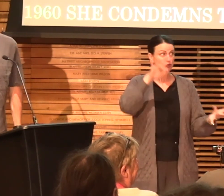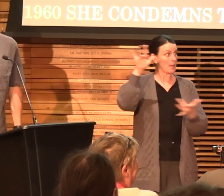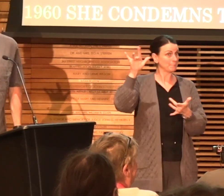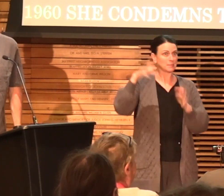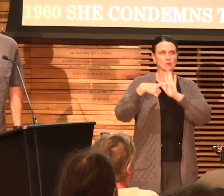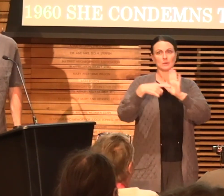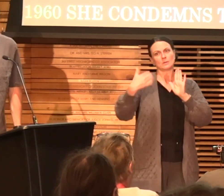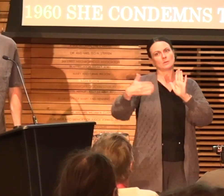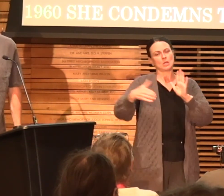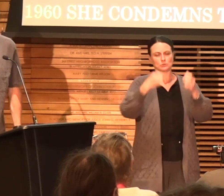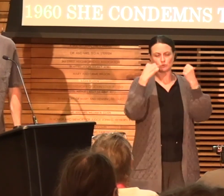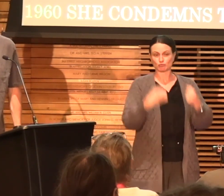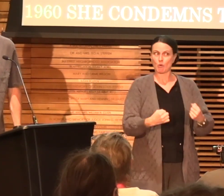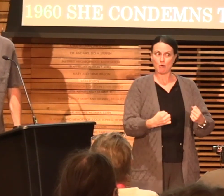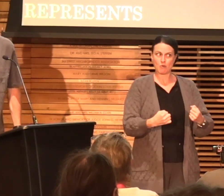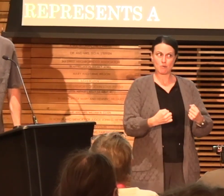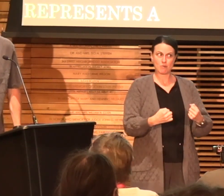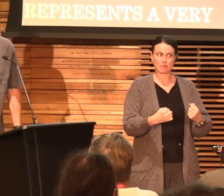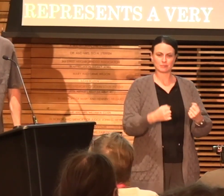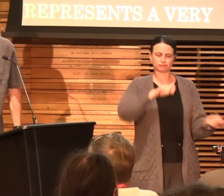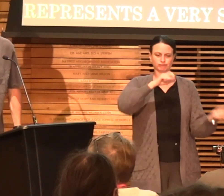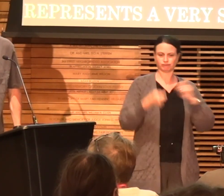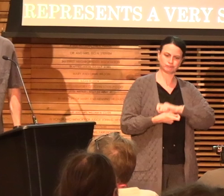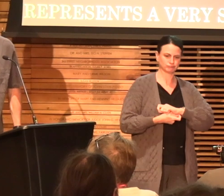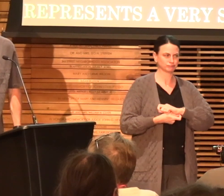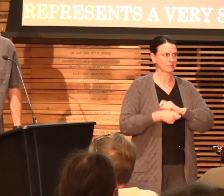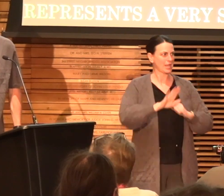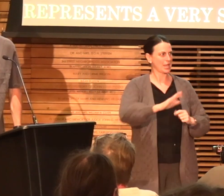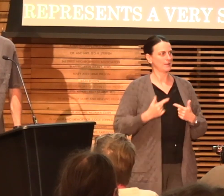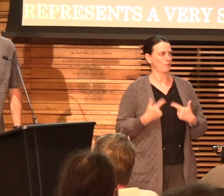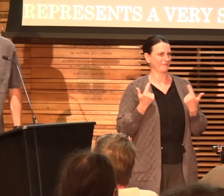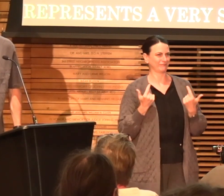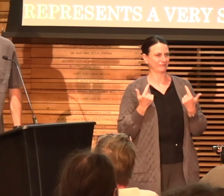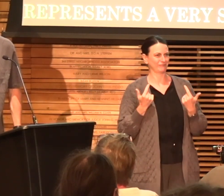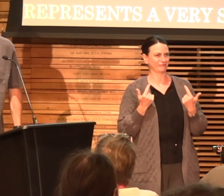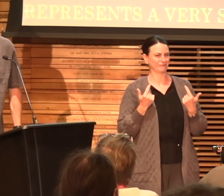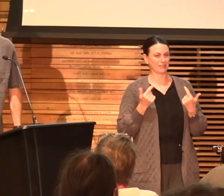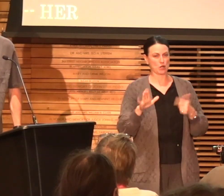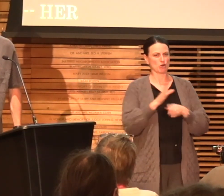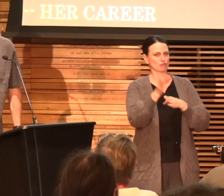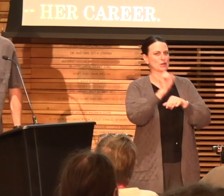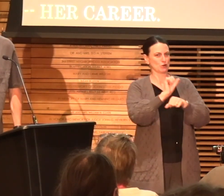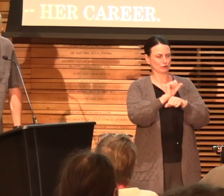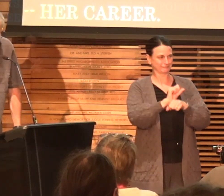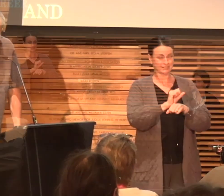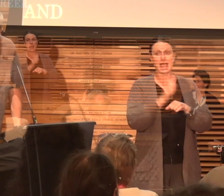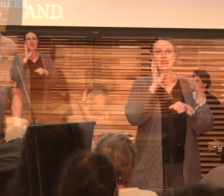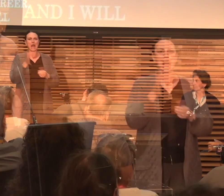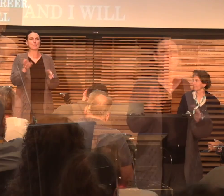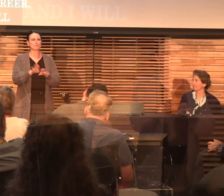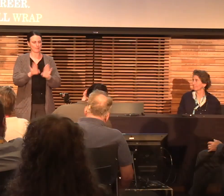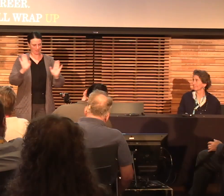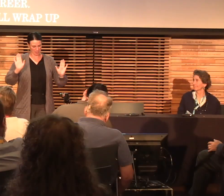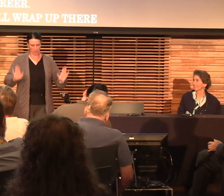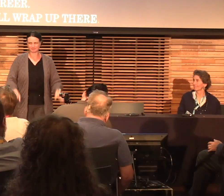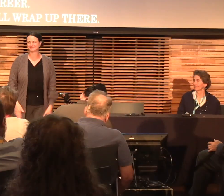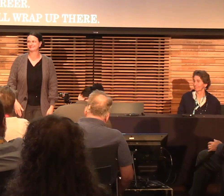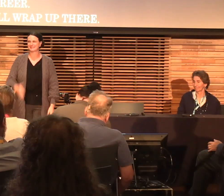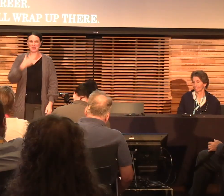a very strong turning point in her career. And I will wrap up there. [Staff Member] Okay.